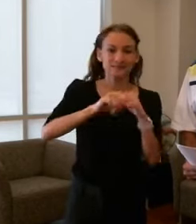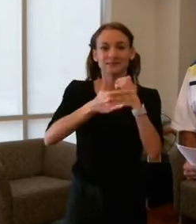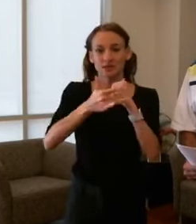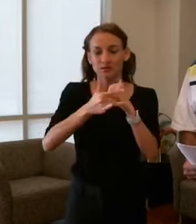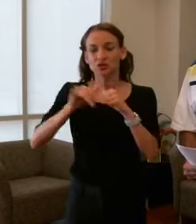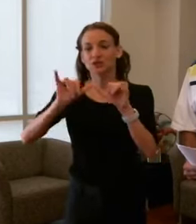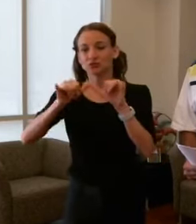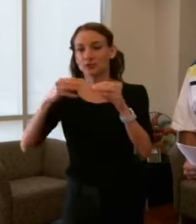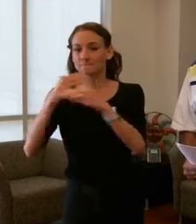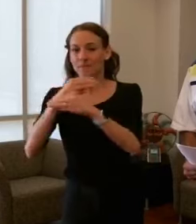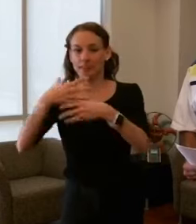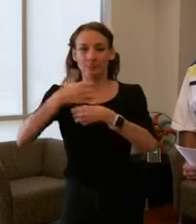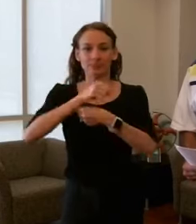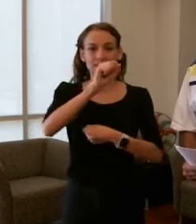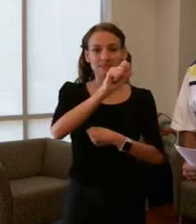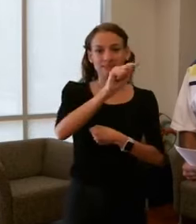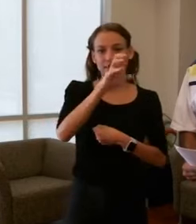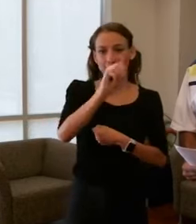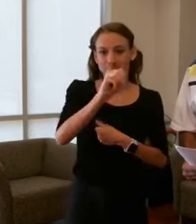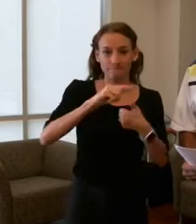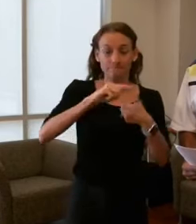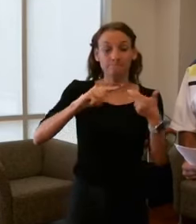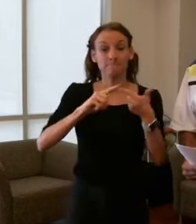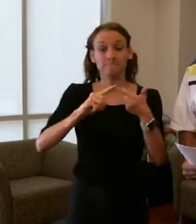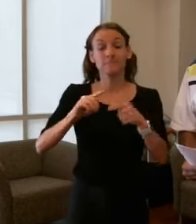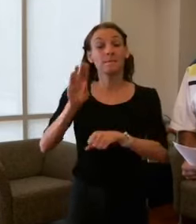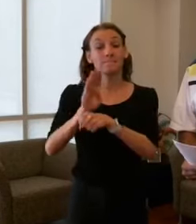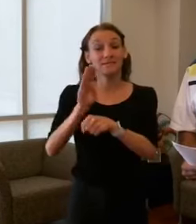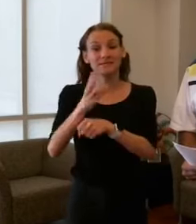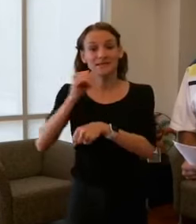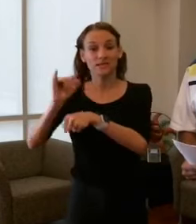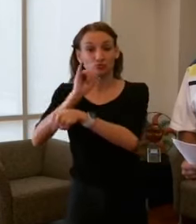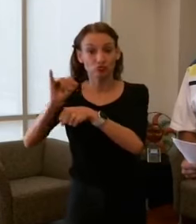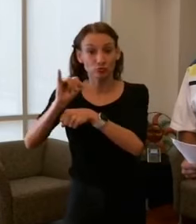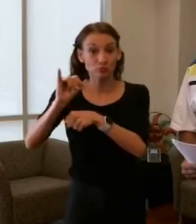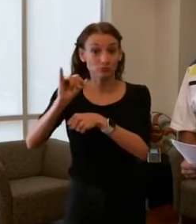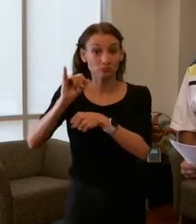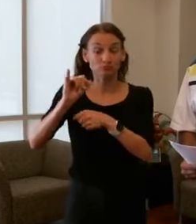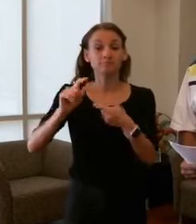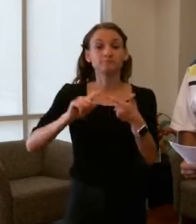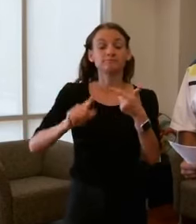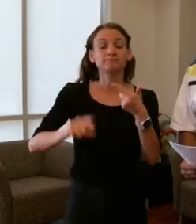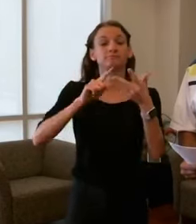the business and industry endorsement, the public service endorsement,